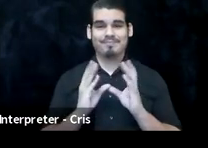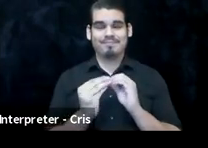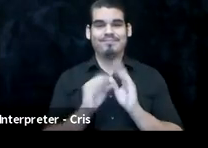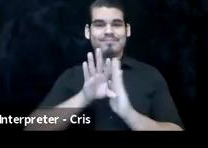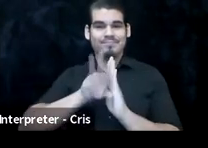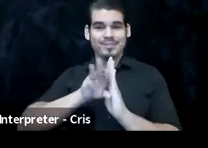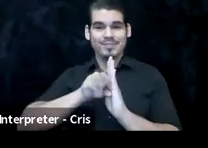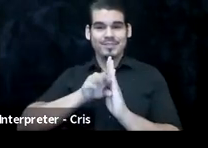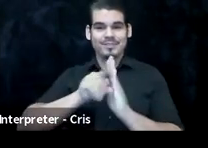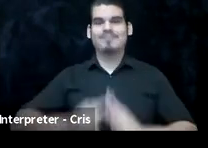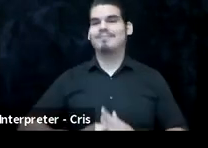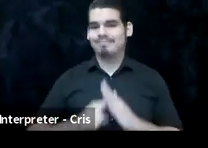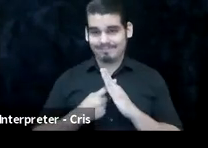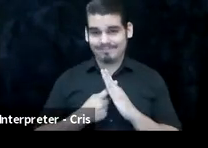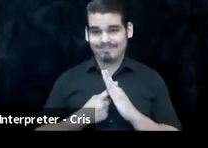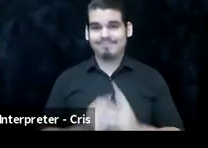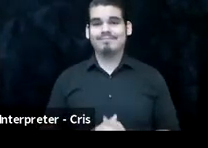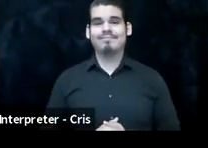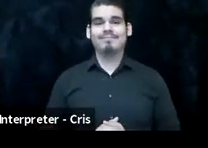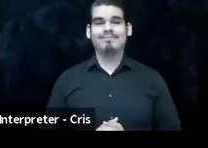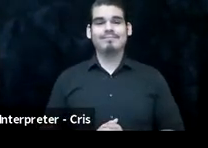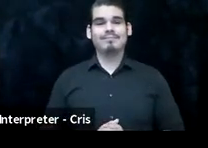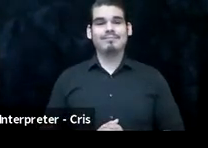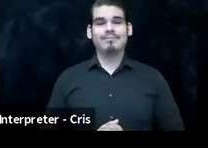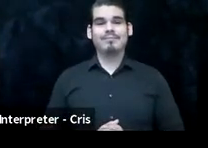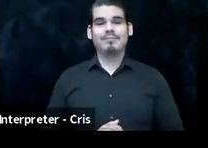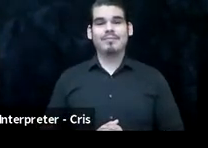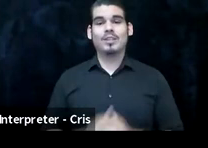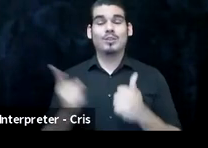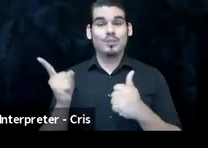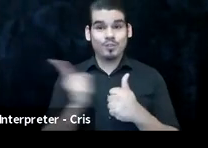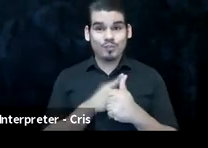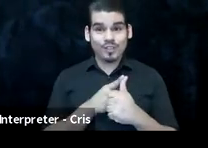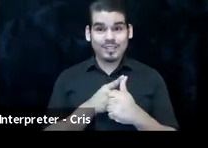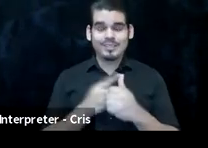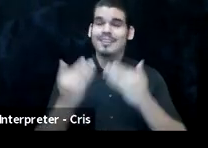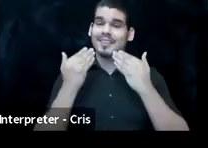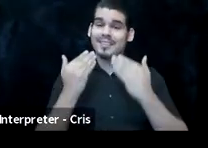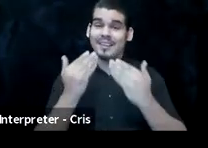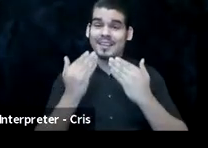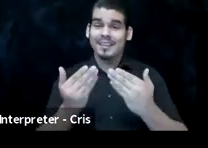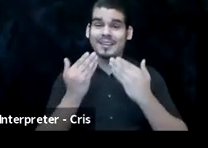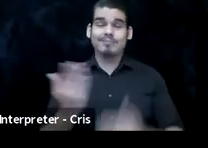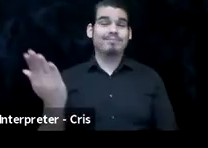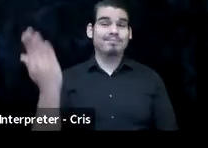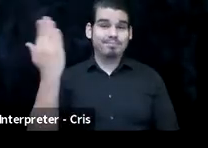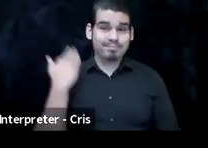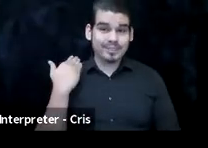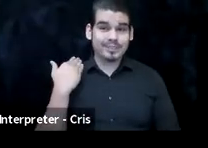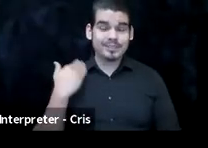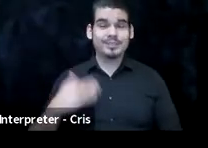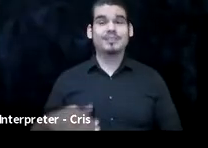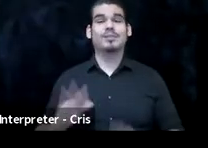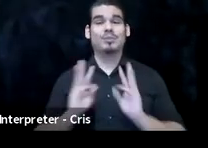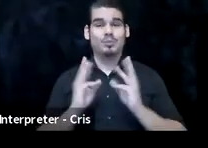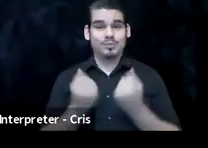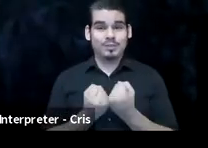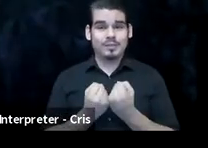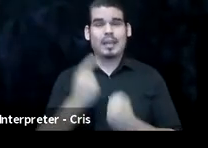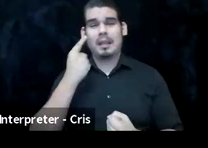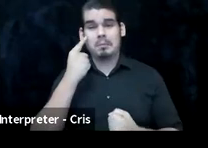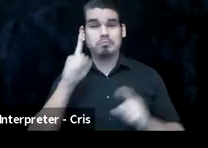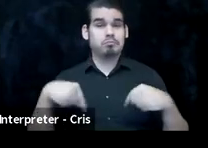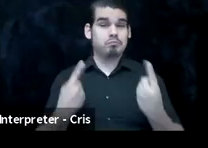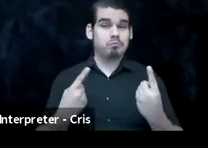Katherine Squire: Right so, firstly, I just want to thank everyone for coming to this last resolution webinar I think we've had about four or five of them now and we hope that they've been really helpful.